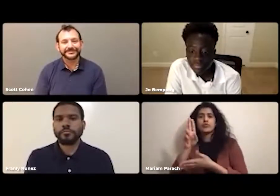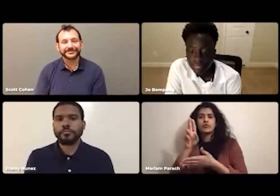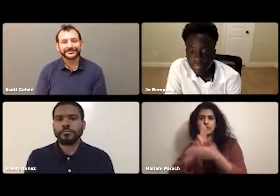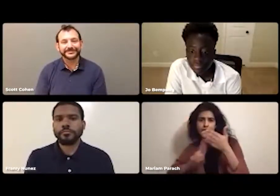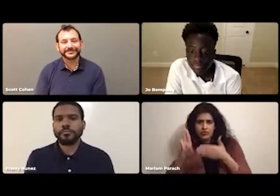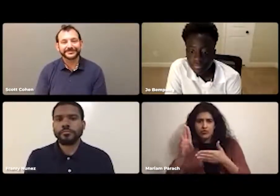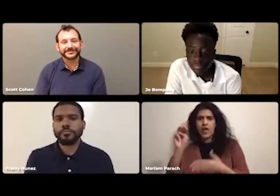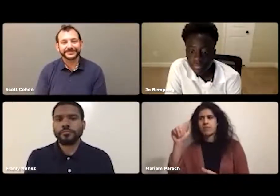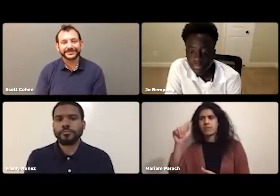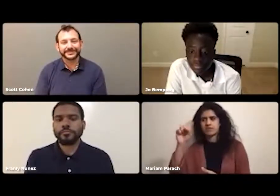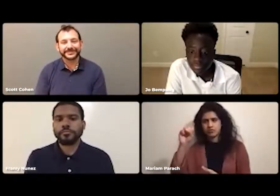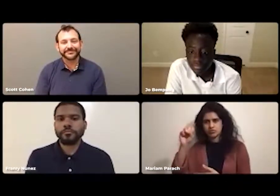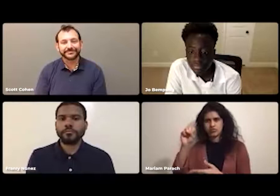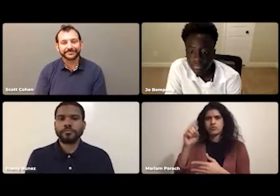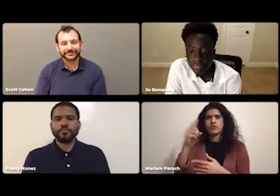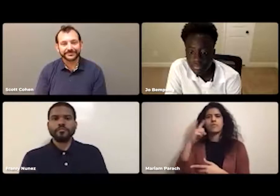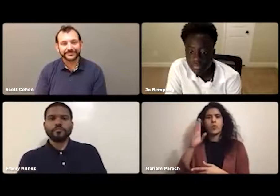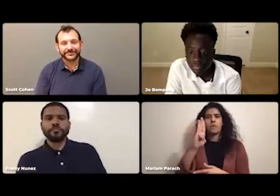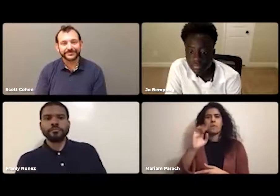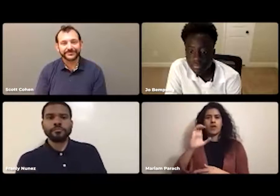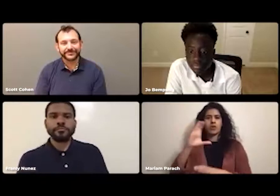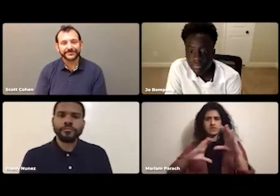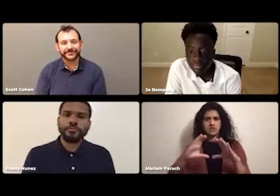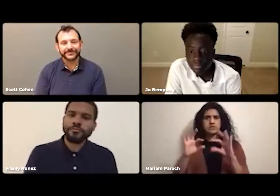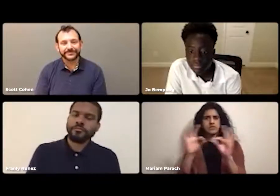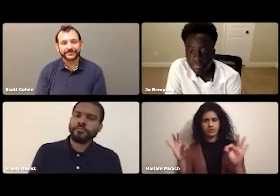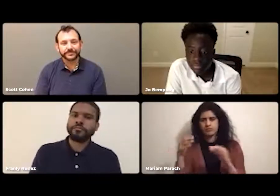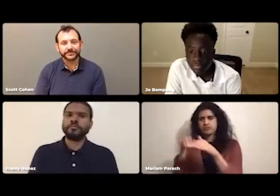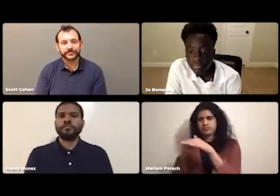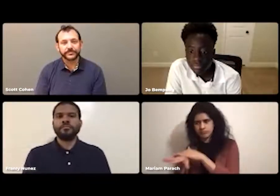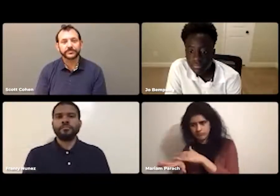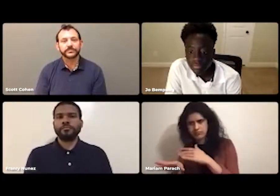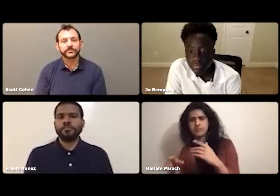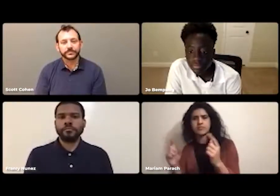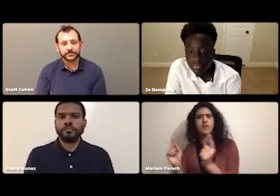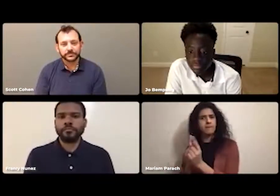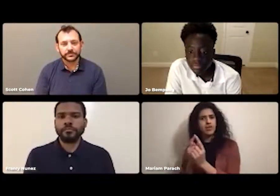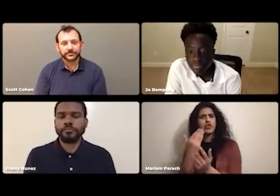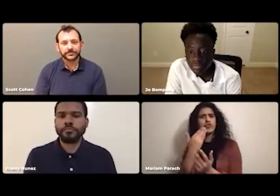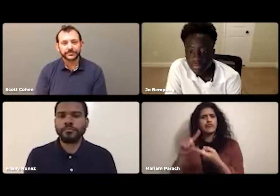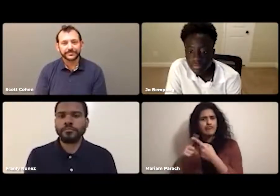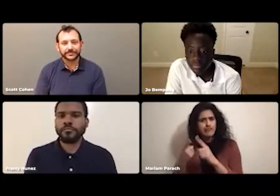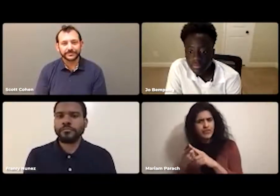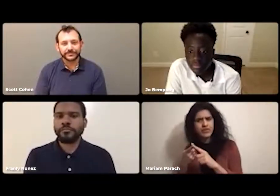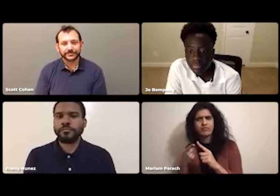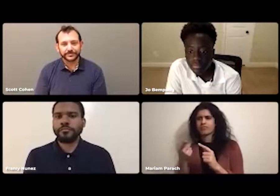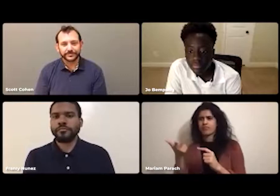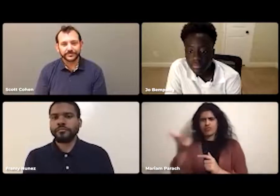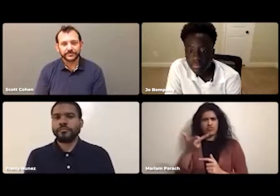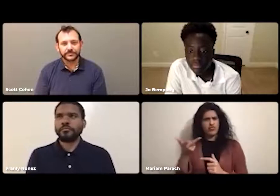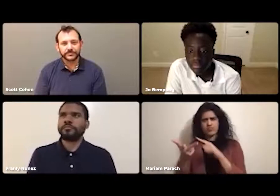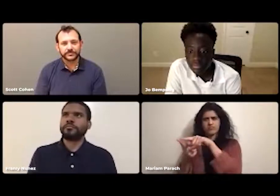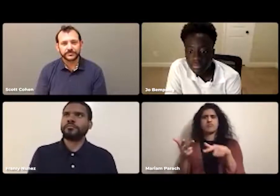So, I went to the University of Massachusetts and got my bio-chem degree.